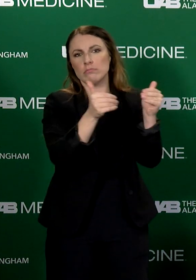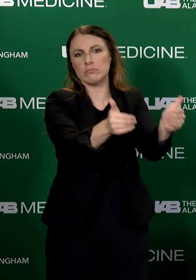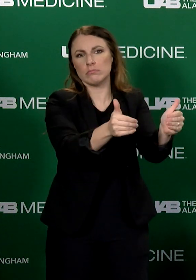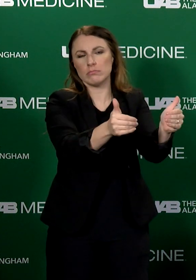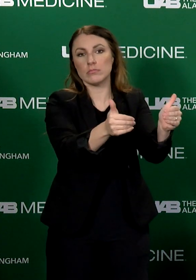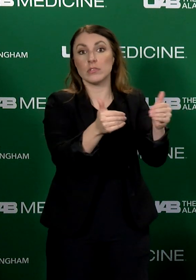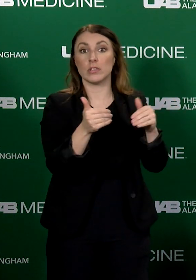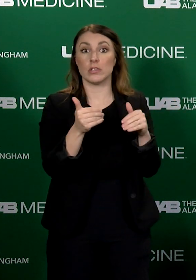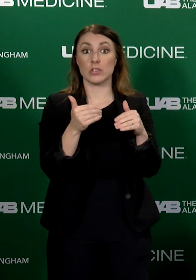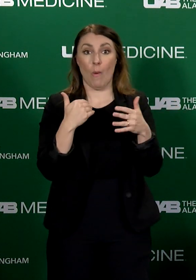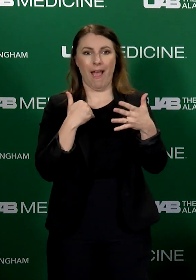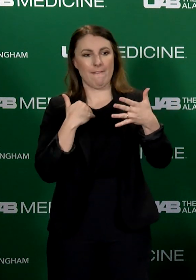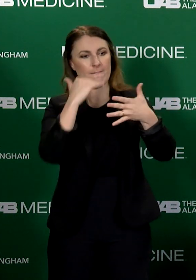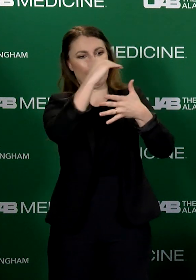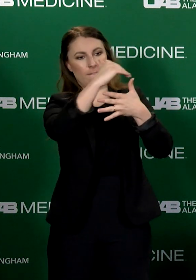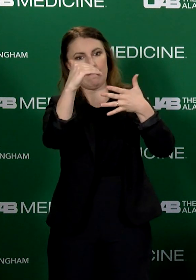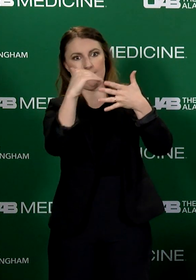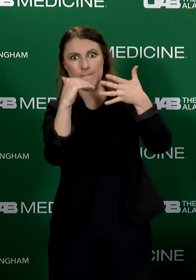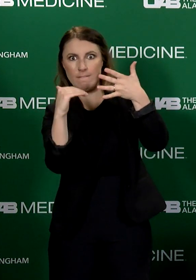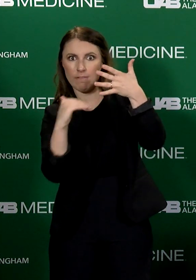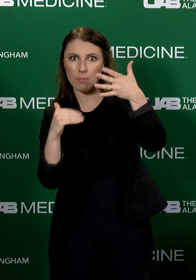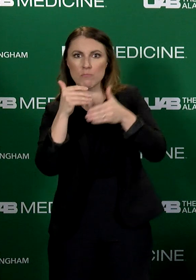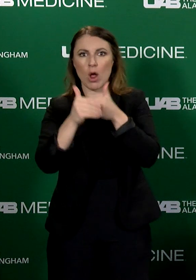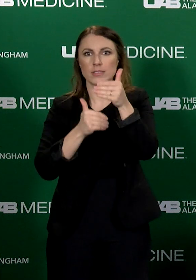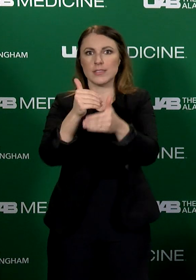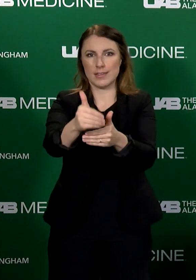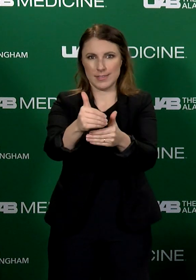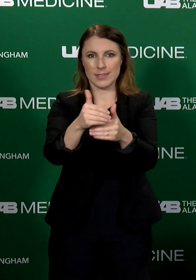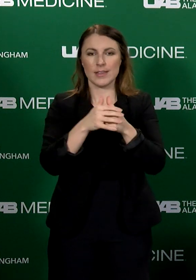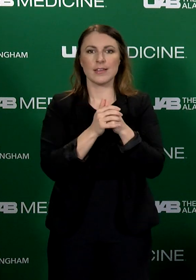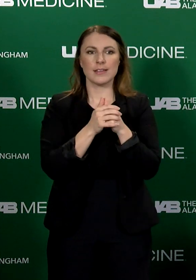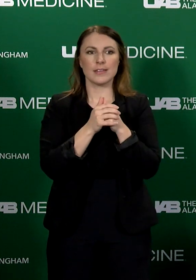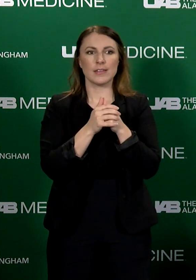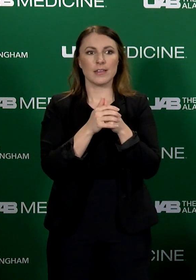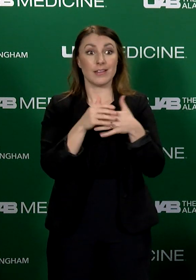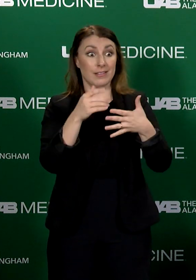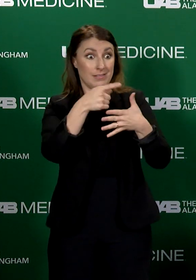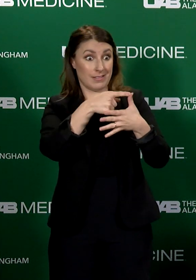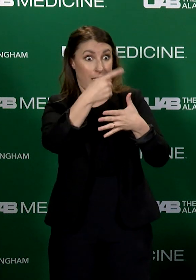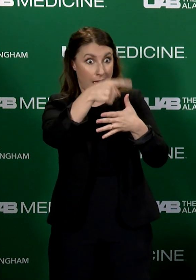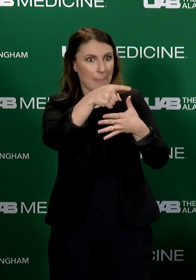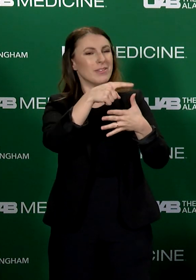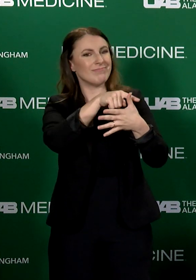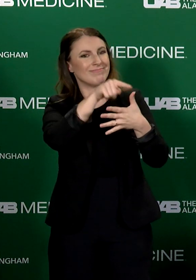and we have certain trigger points where we will then know what our next level of